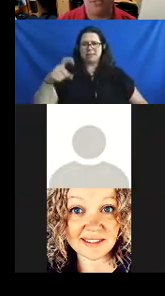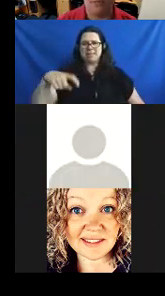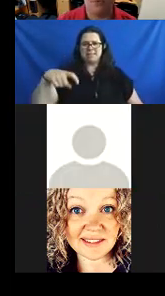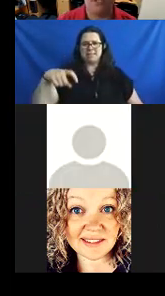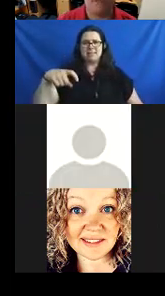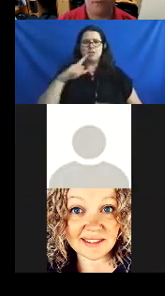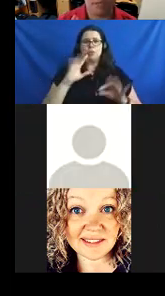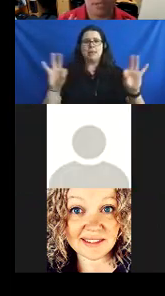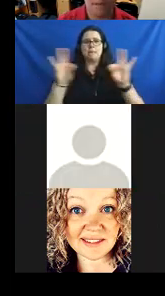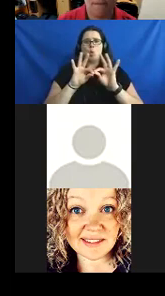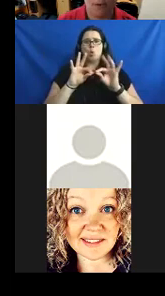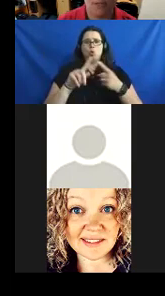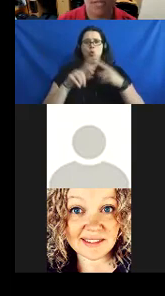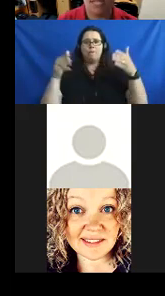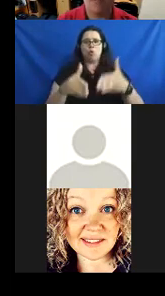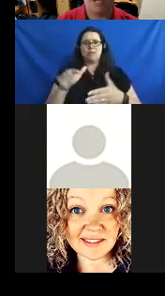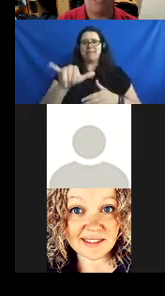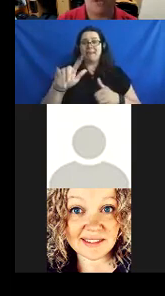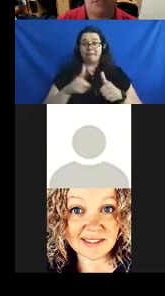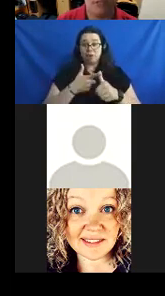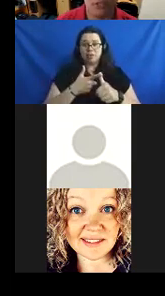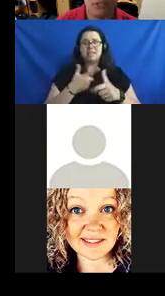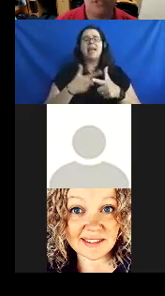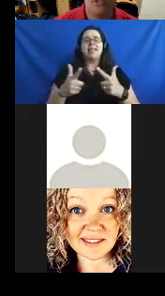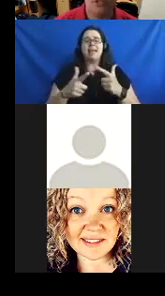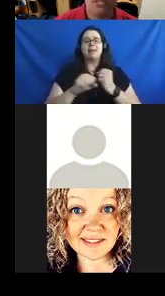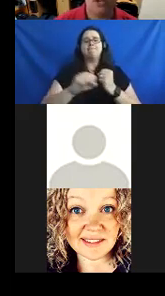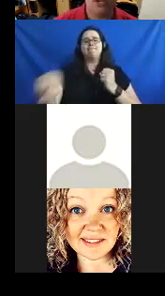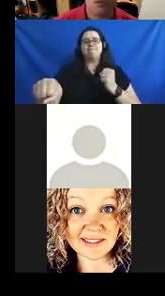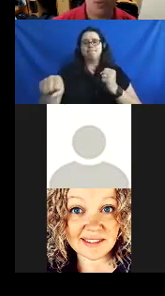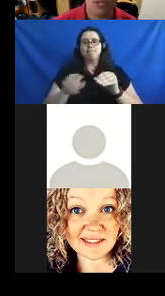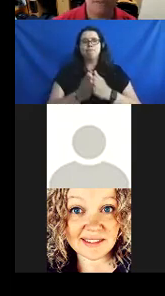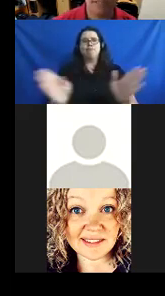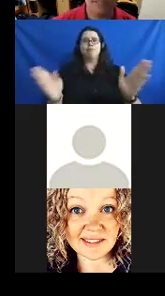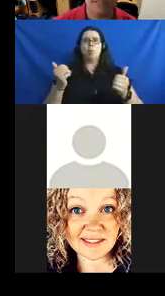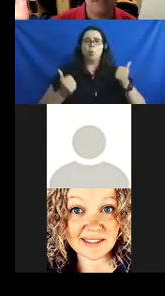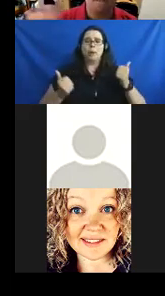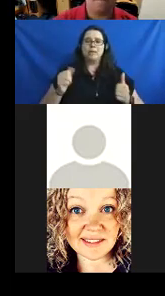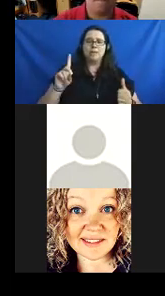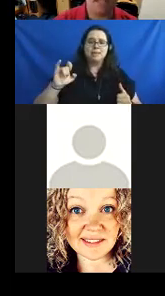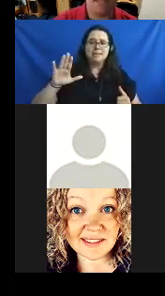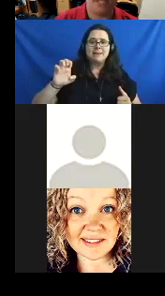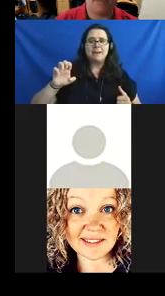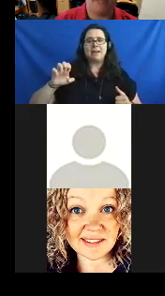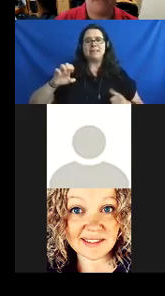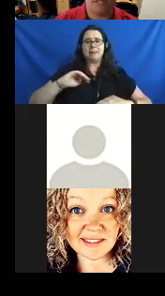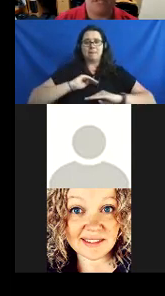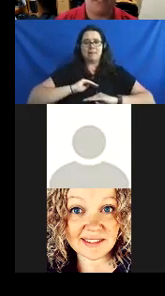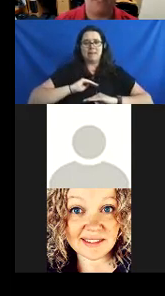IT'S REALLY IMPORTANT TO FOCUS ON THAT FIRST AND THEN BRANCH OUT TO START LOOKING AT, OKAY, WHICH DEVICES MEET THESE SPECIFIC NEEDS.